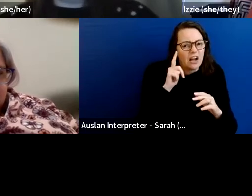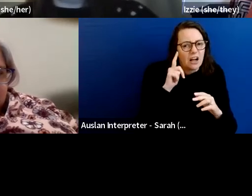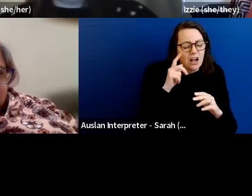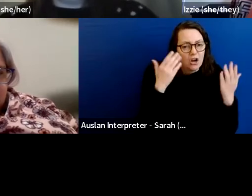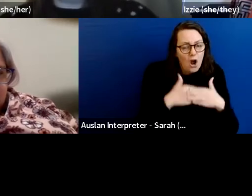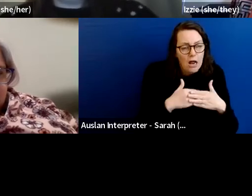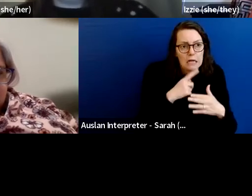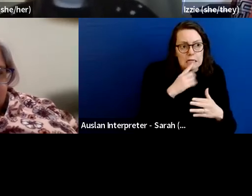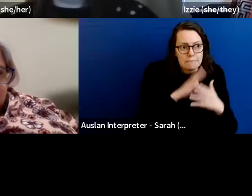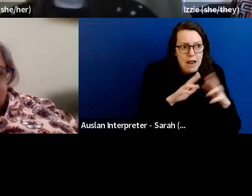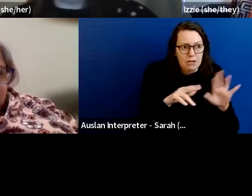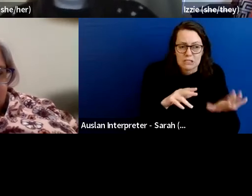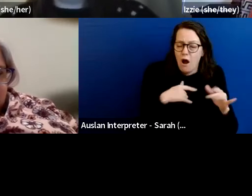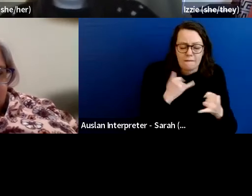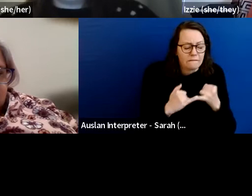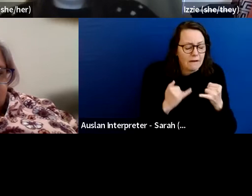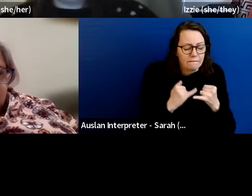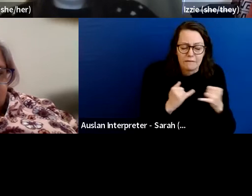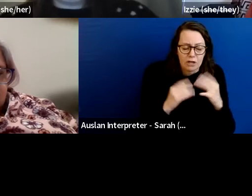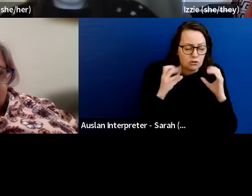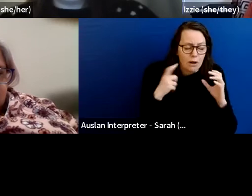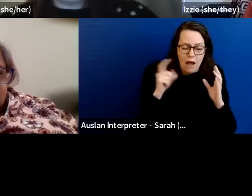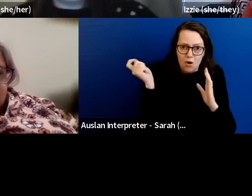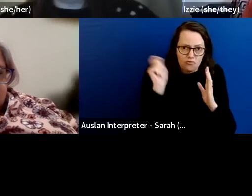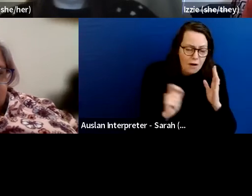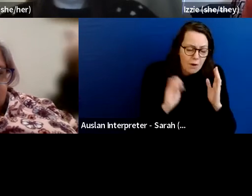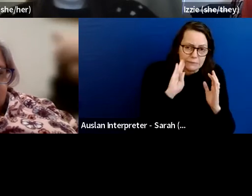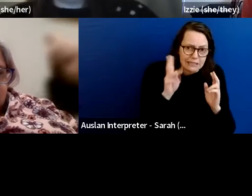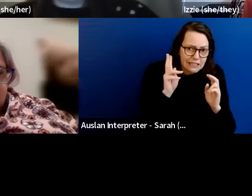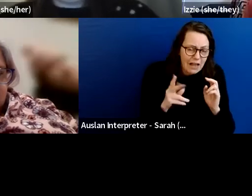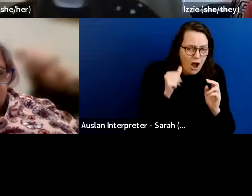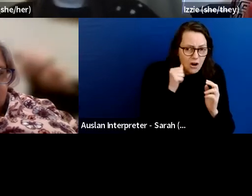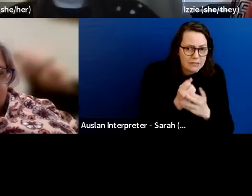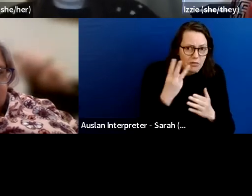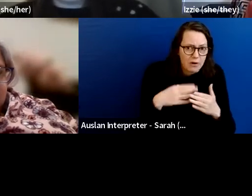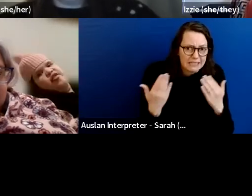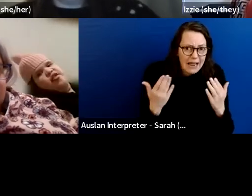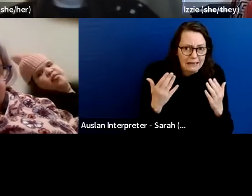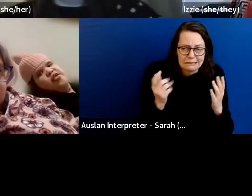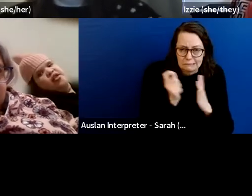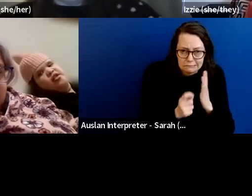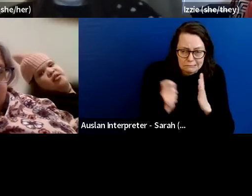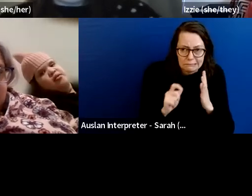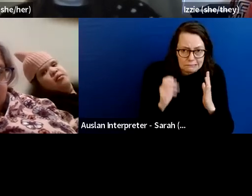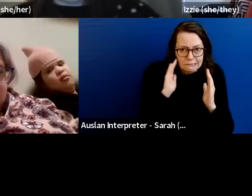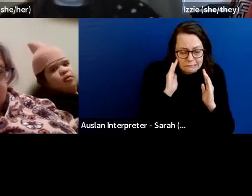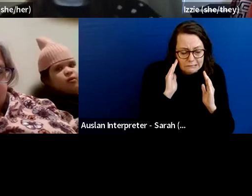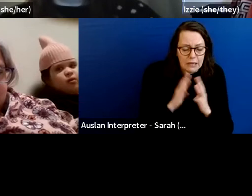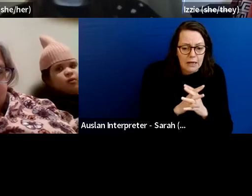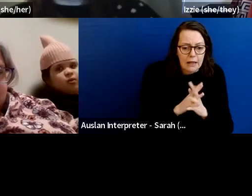And I've kind of said to my parents are really stressed because after real deal this again even though I've already spent three days on already.